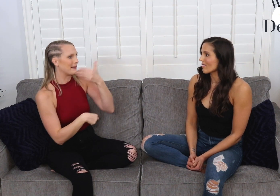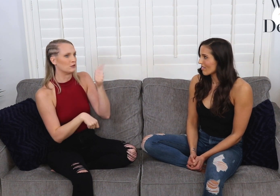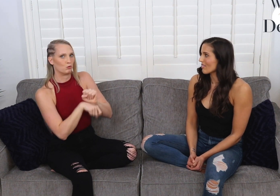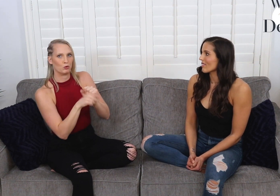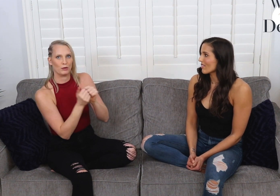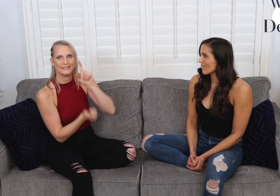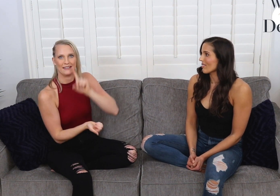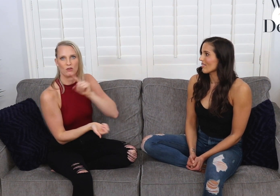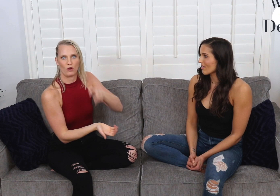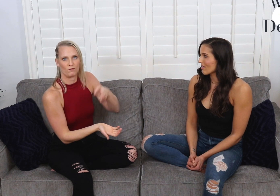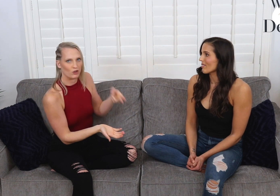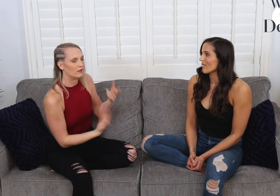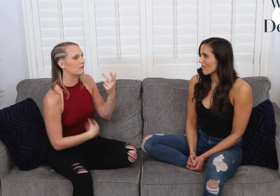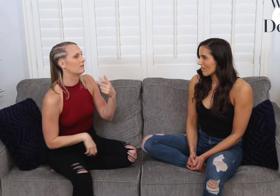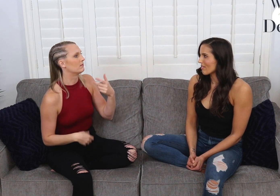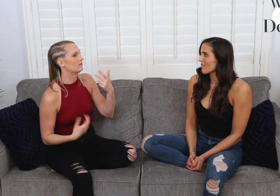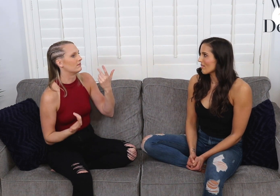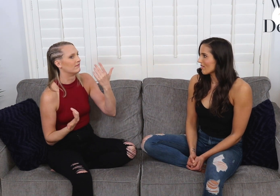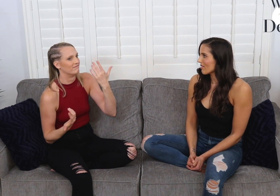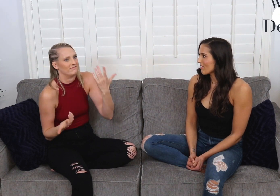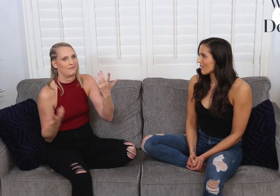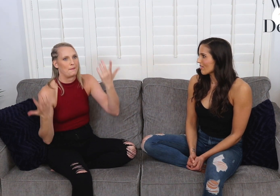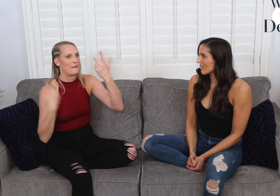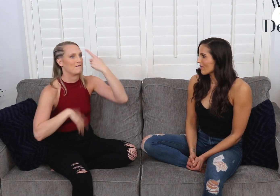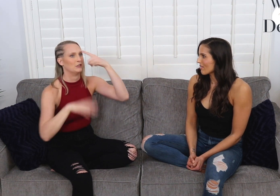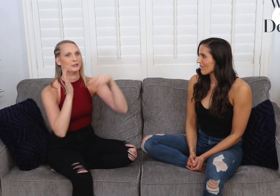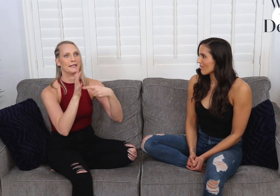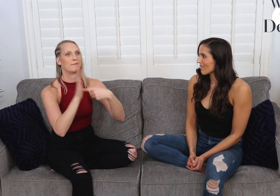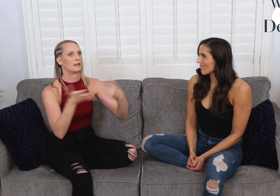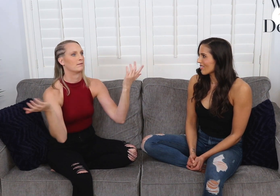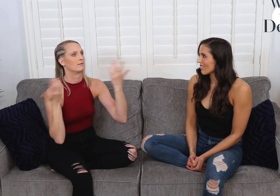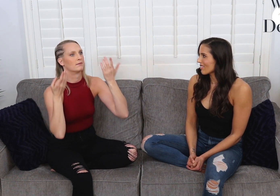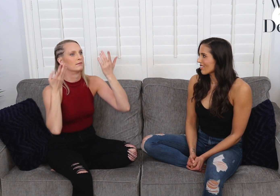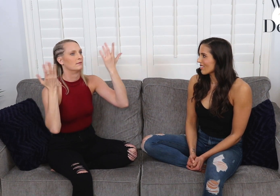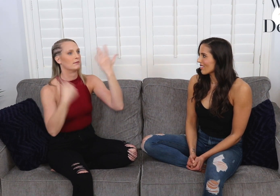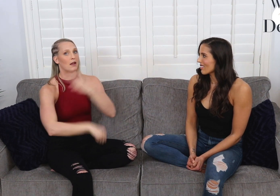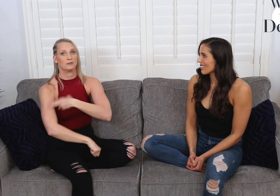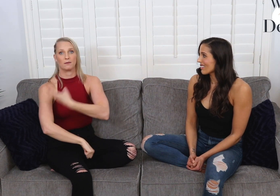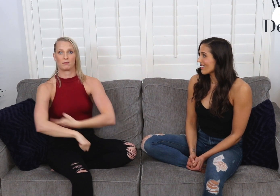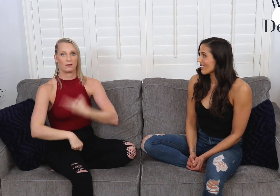and how best to work with Deaf and hard-of-hearing individuals. An example I like to use,